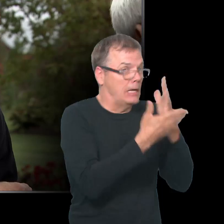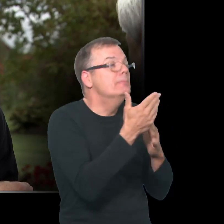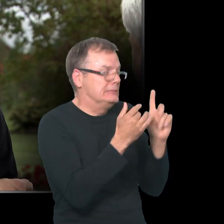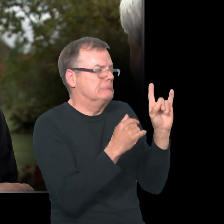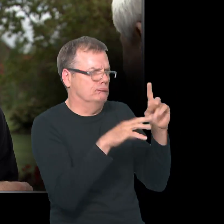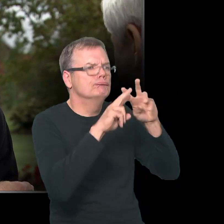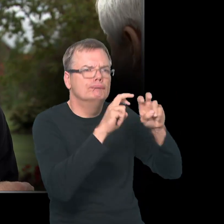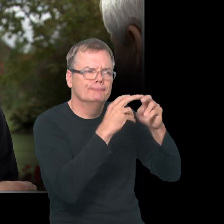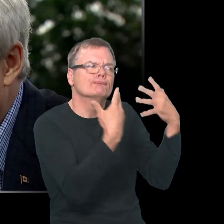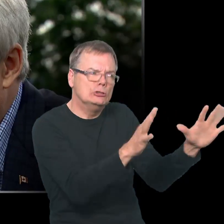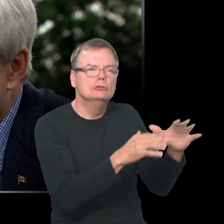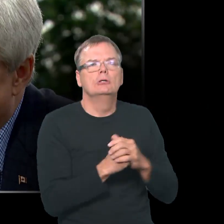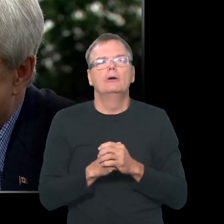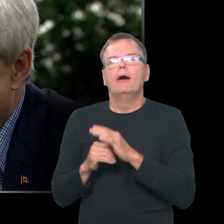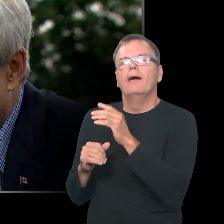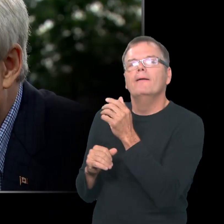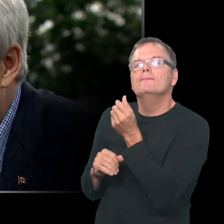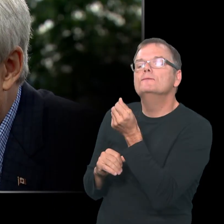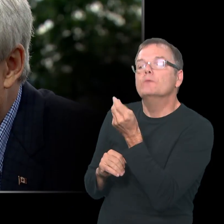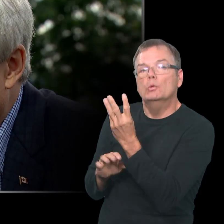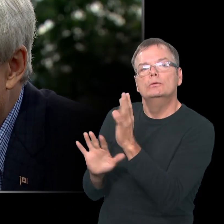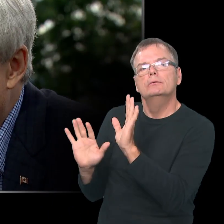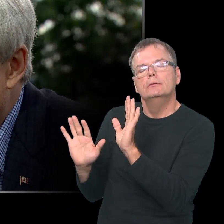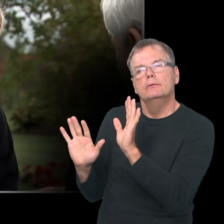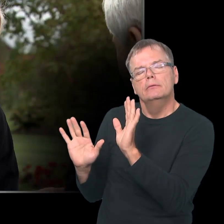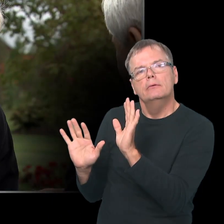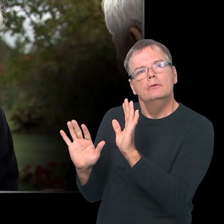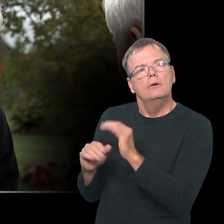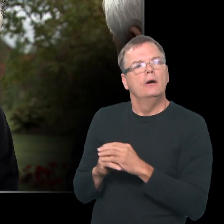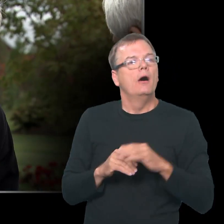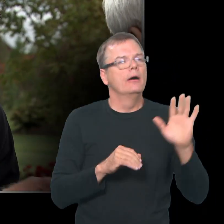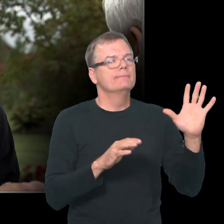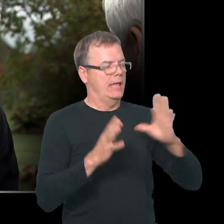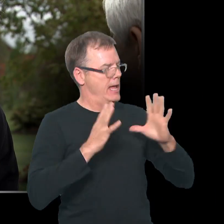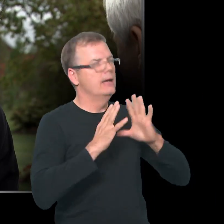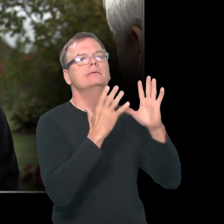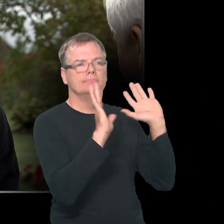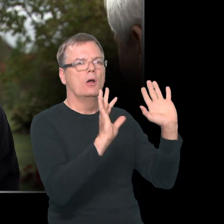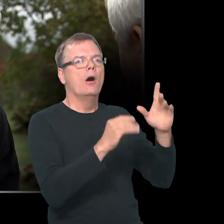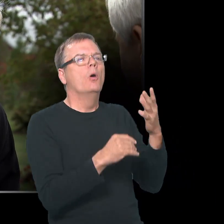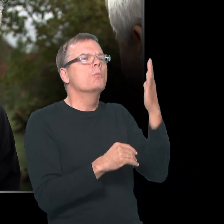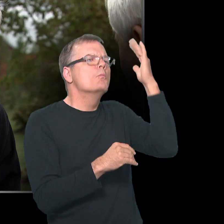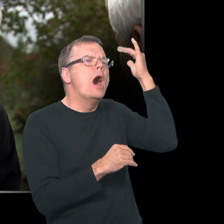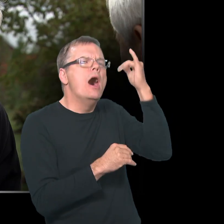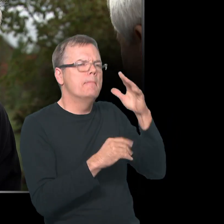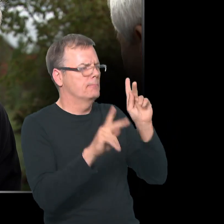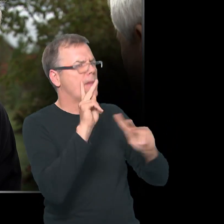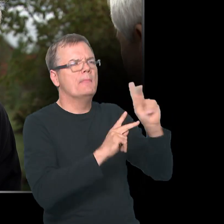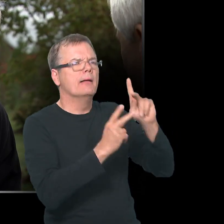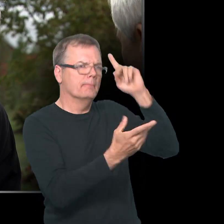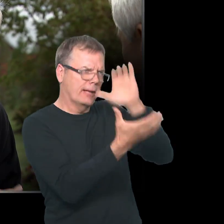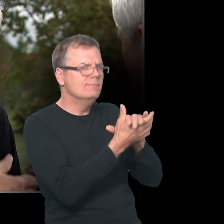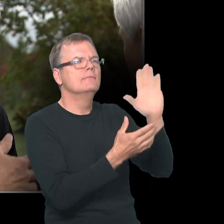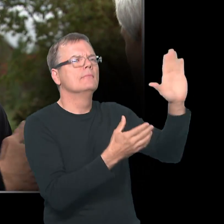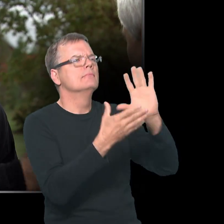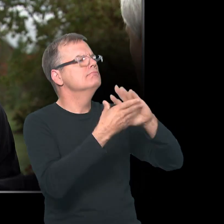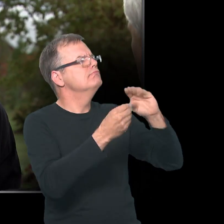Very few people predicted what happened in '08. Right. Well, some did, but nevertheless -- Very few. Given what happened then, why should they believe now